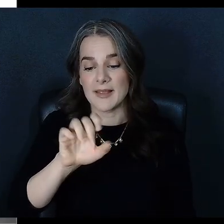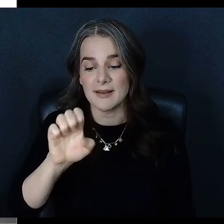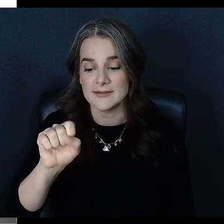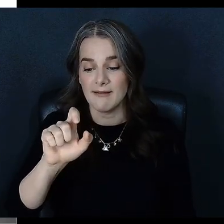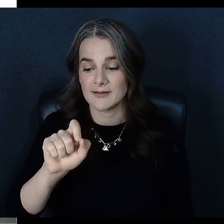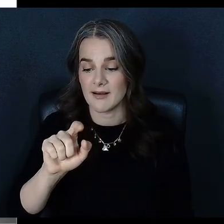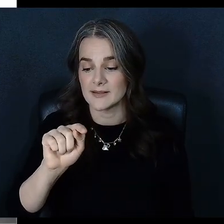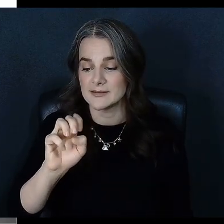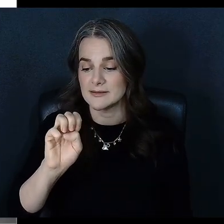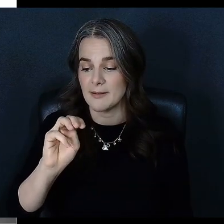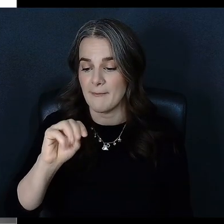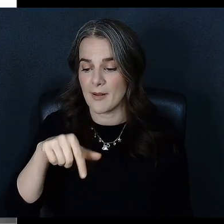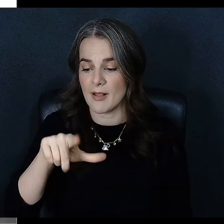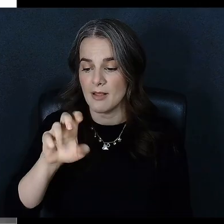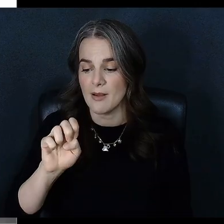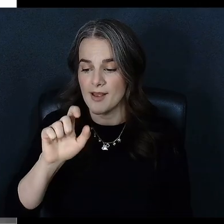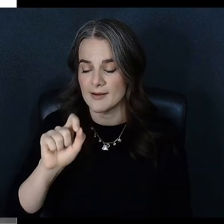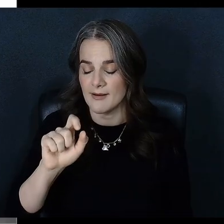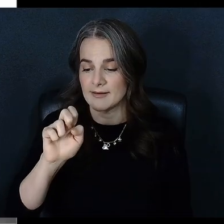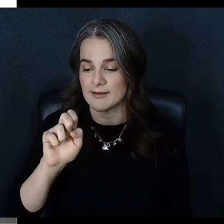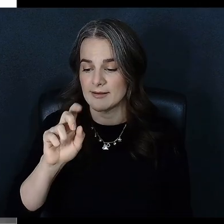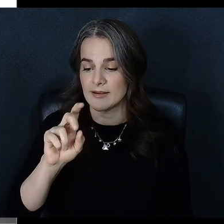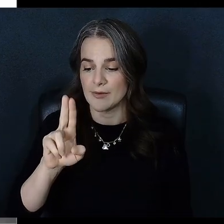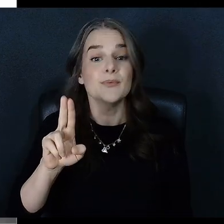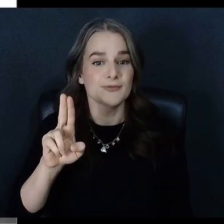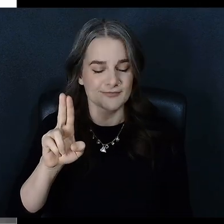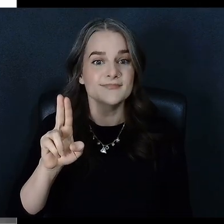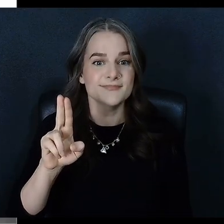And Caitlin is going to put a link and a couple